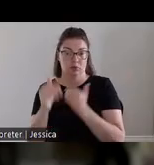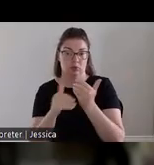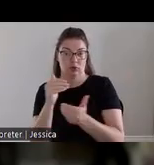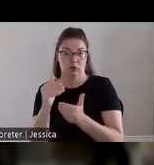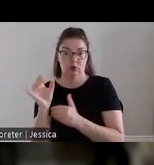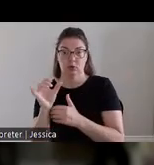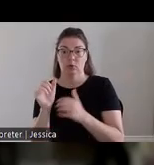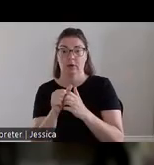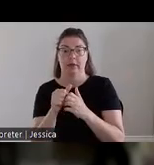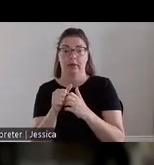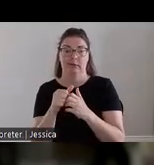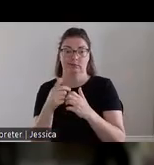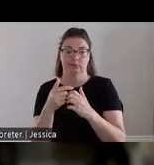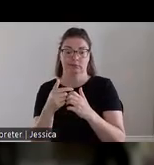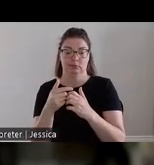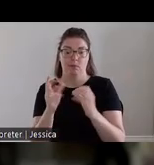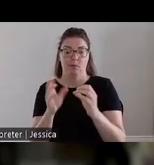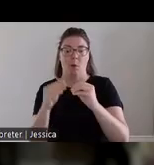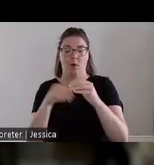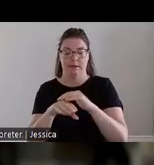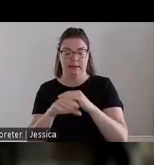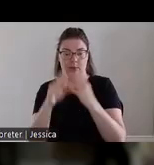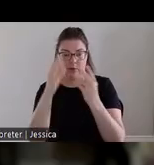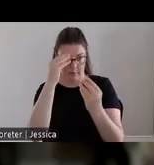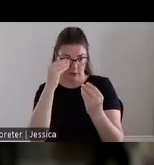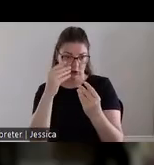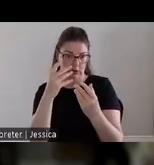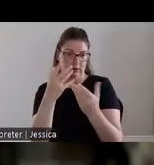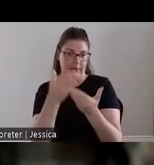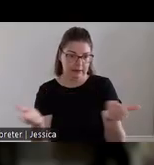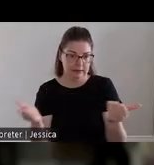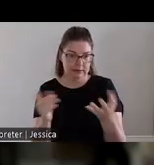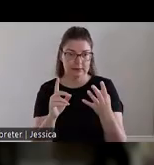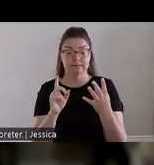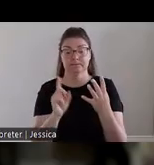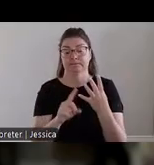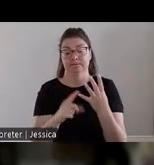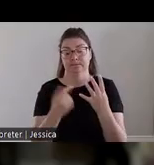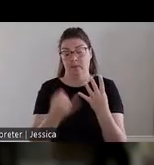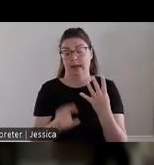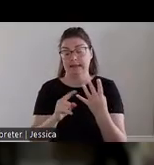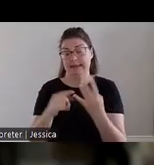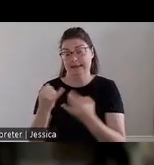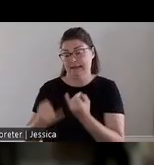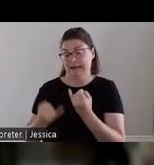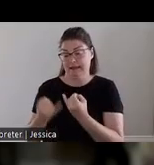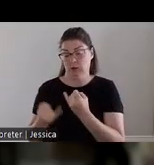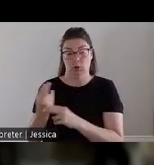the accessibility of your collection. And then finally, of course, the end users, the readers,